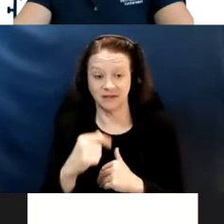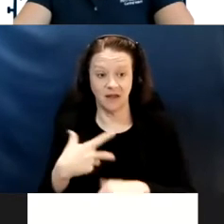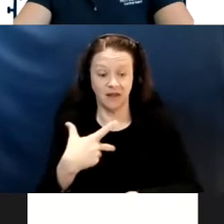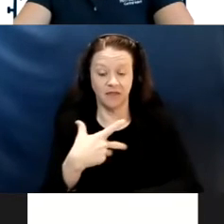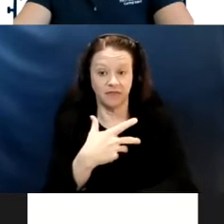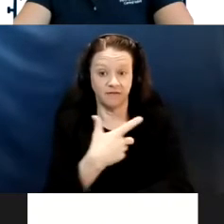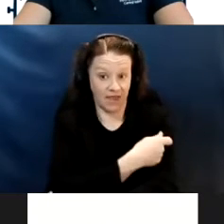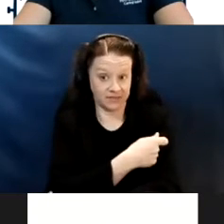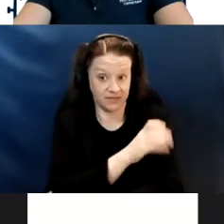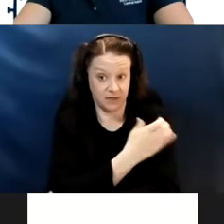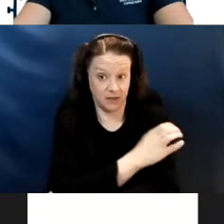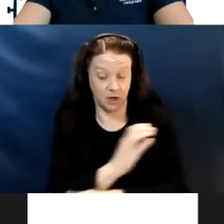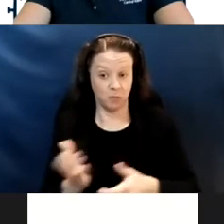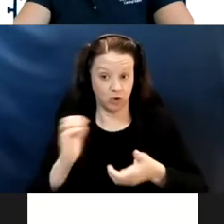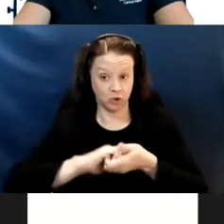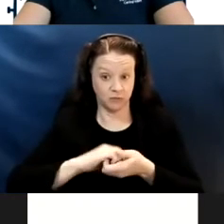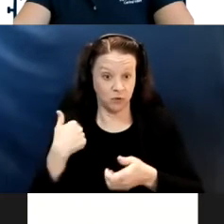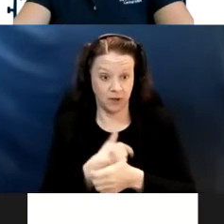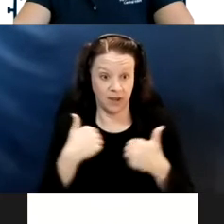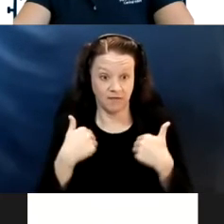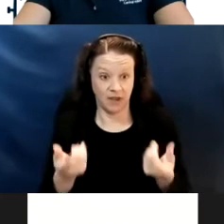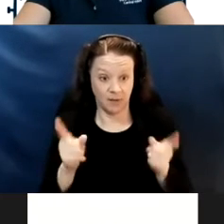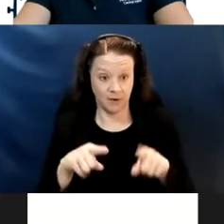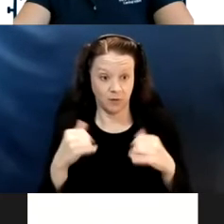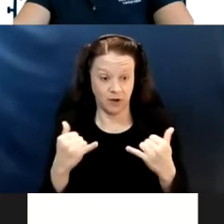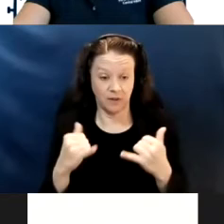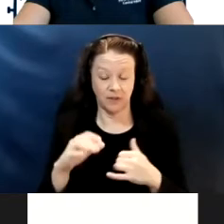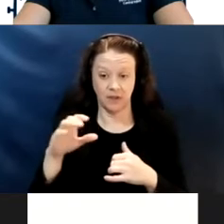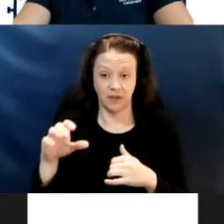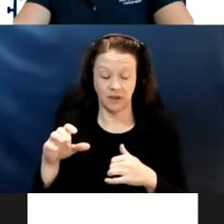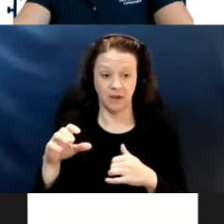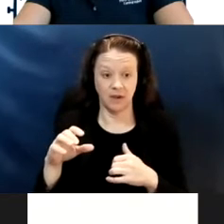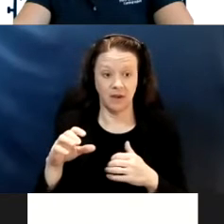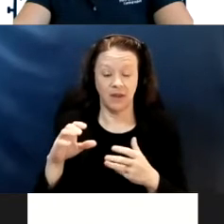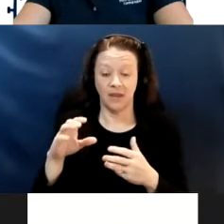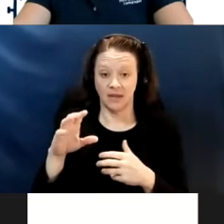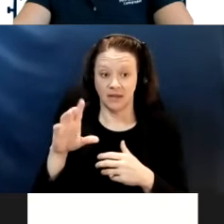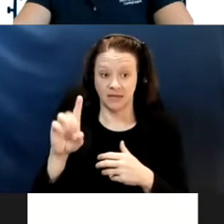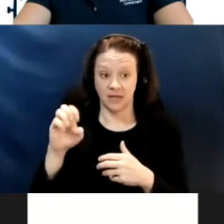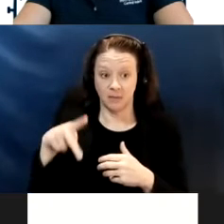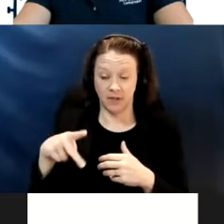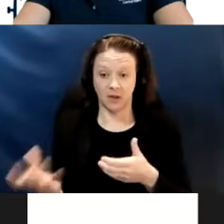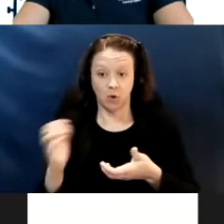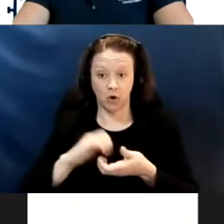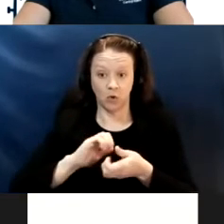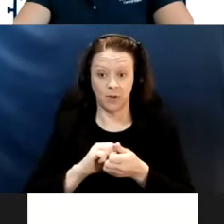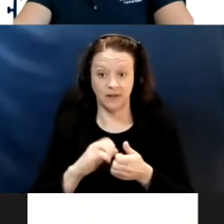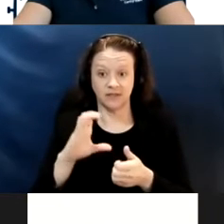on thus far, the Disability Equity Project has partnered with CVRC, which is Central Valley Regional Center,